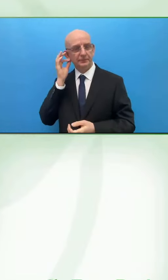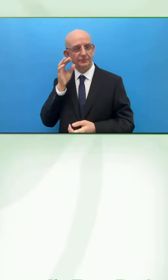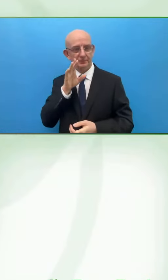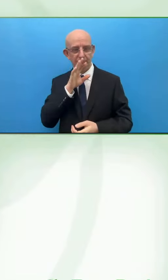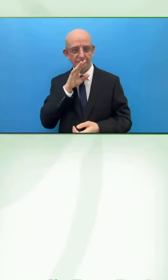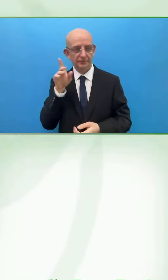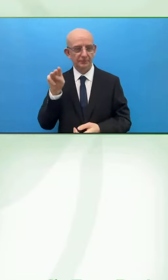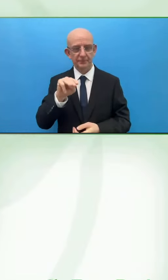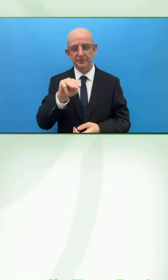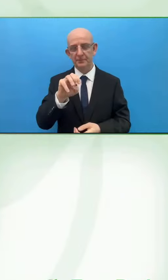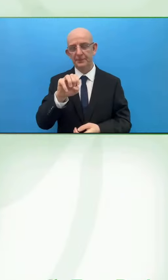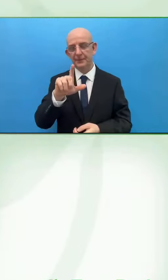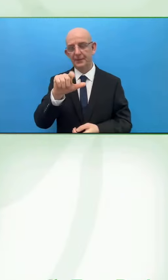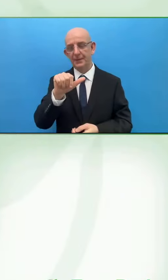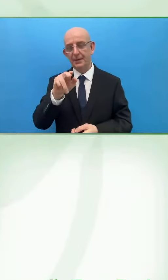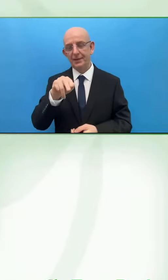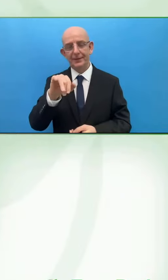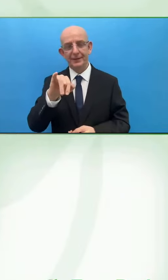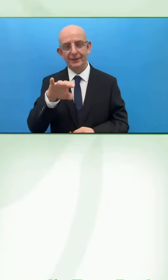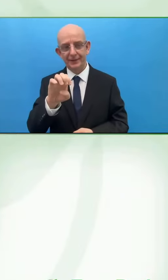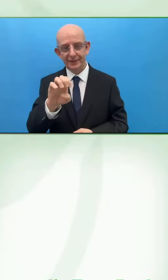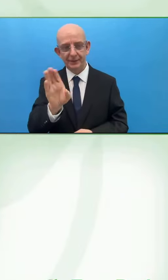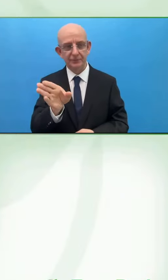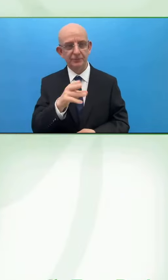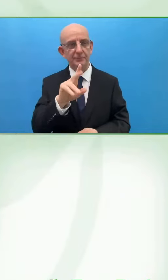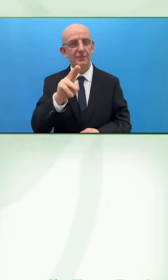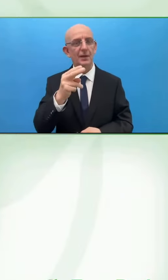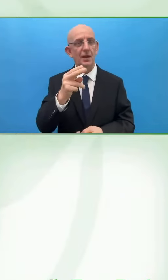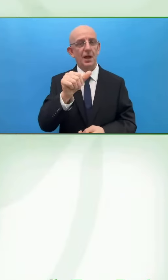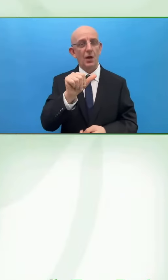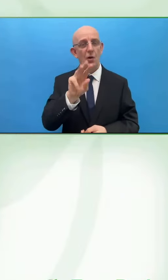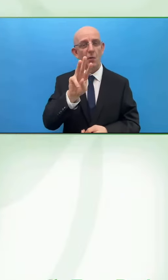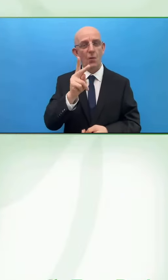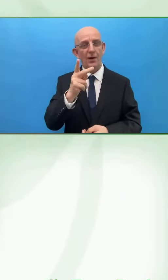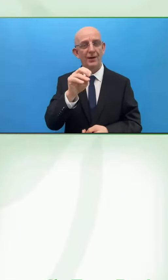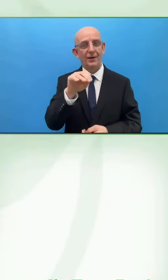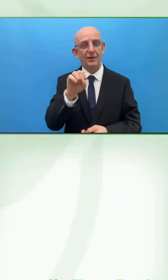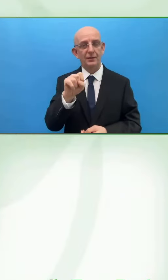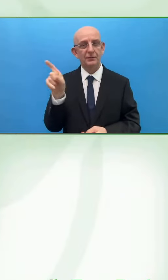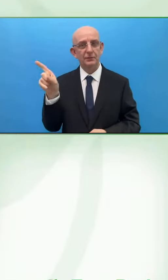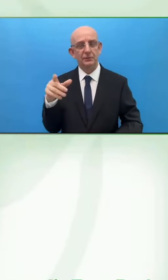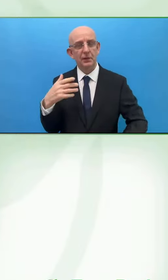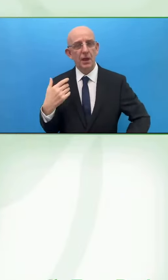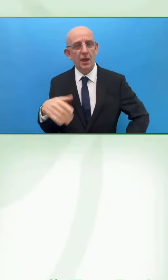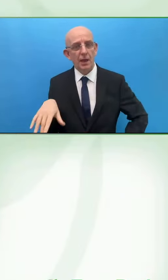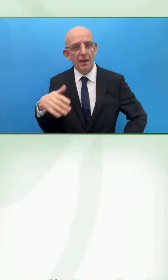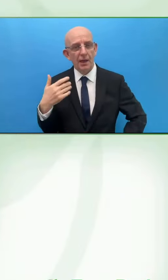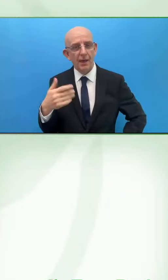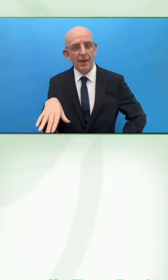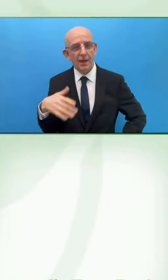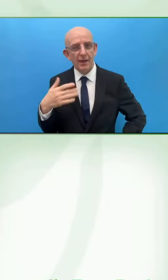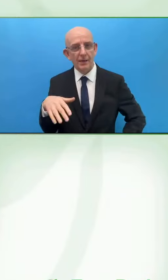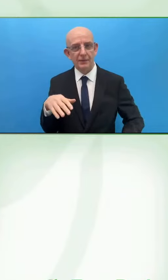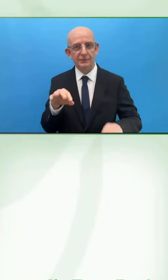I can be out and about with my stick and not have to have 24 seven care.